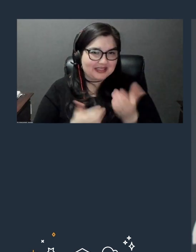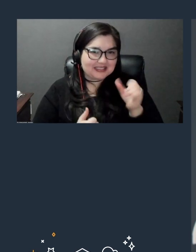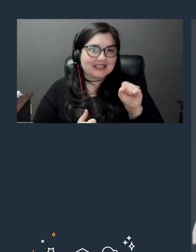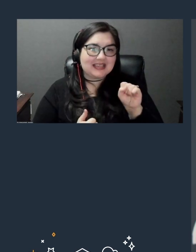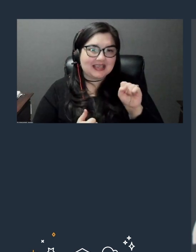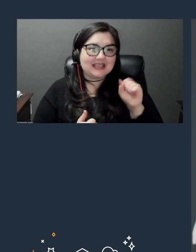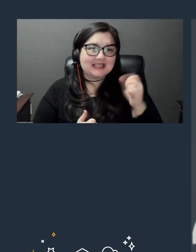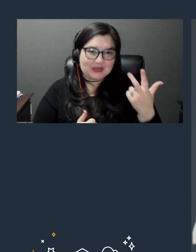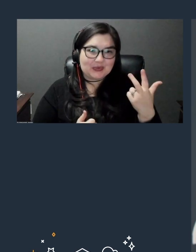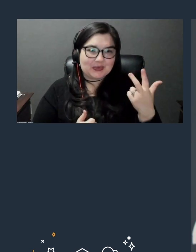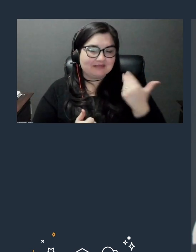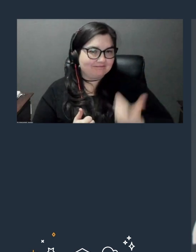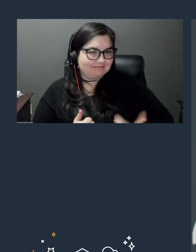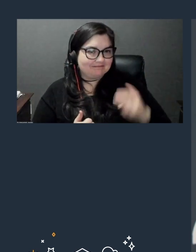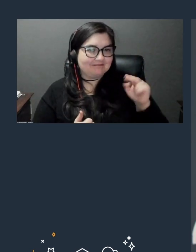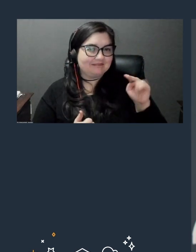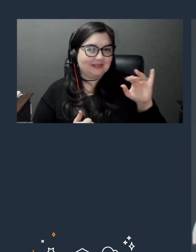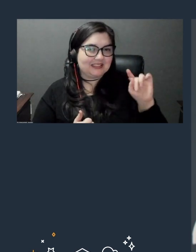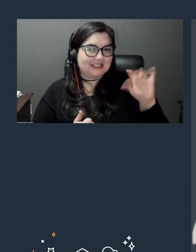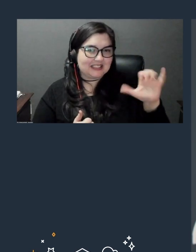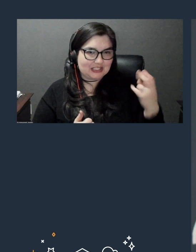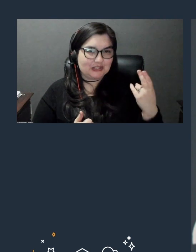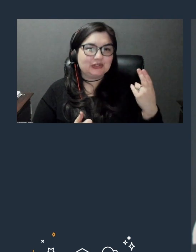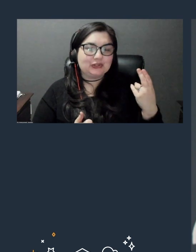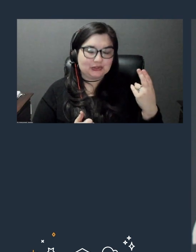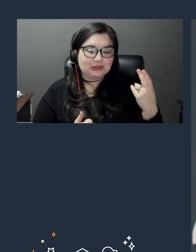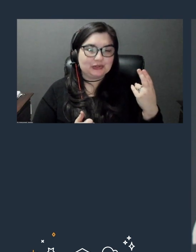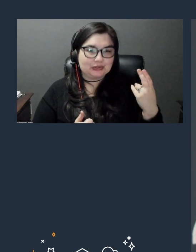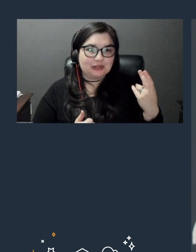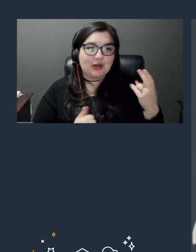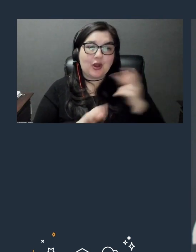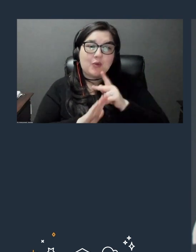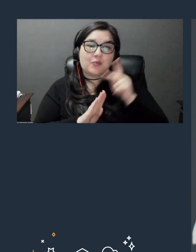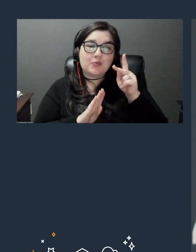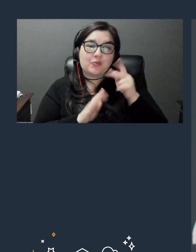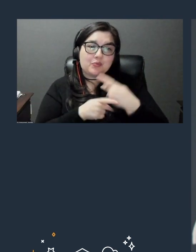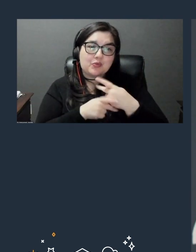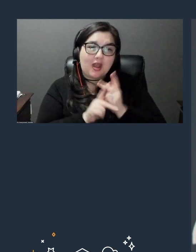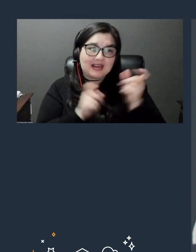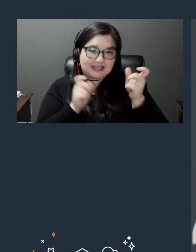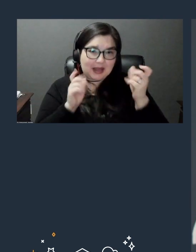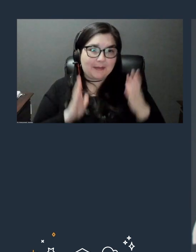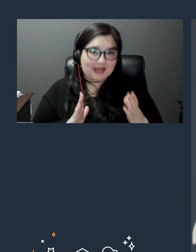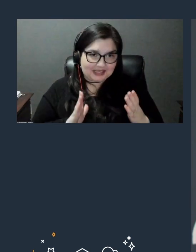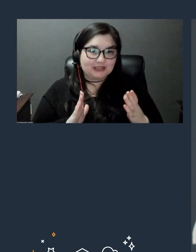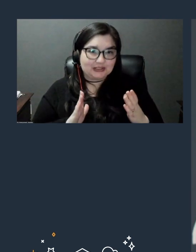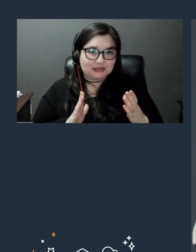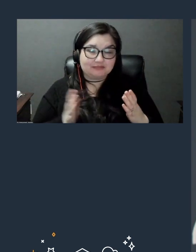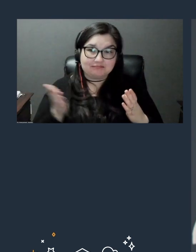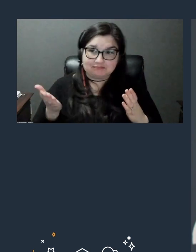I'm a product manager with Amazon S3 and Glacier, and I'm joined today by Anusha, who is a principal engineer at Amazon S3.